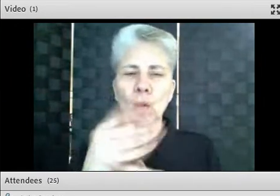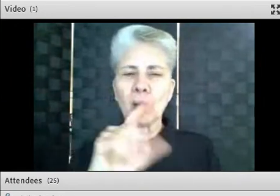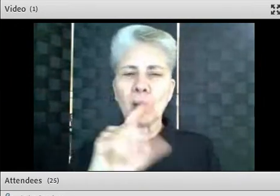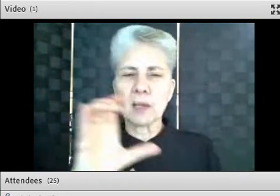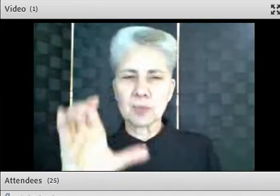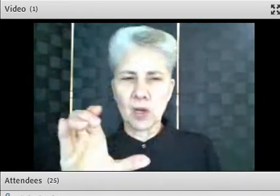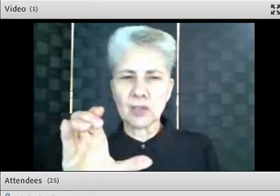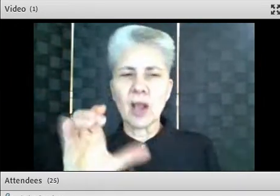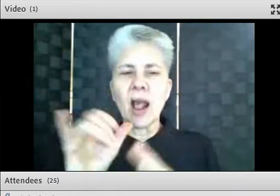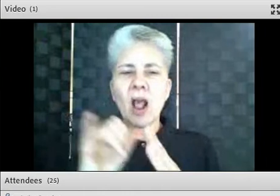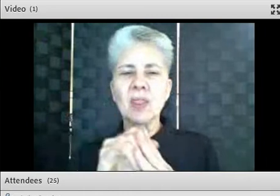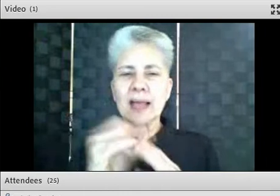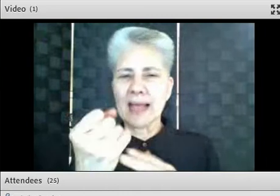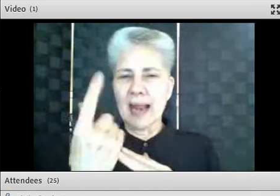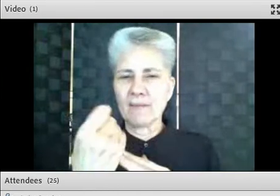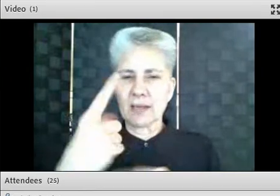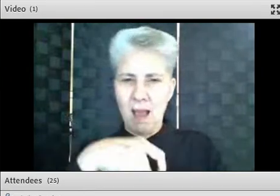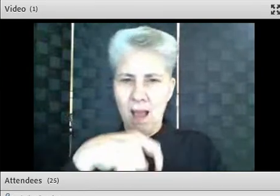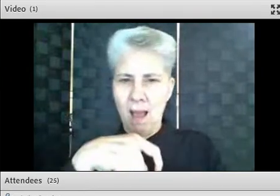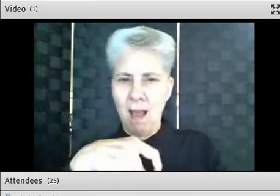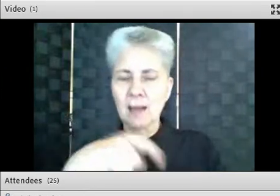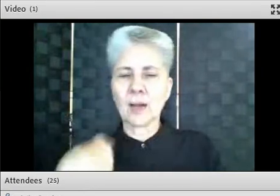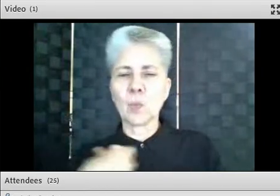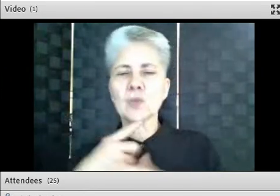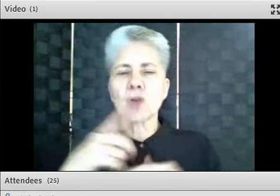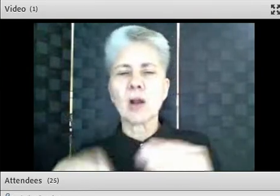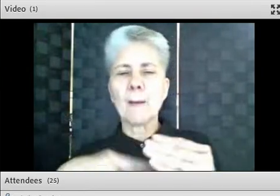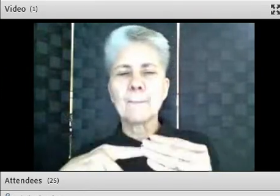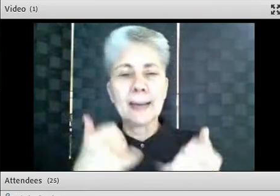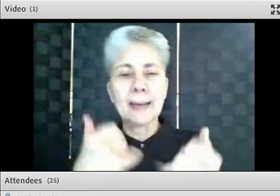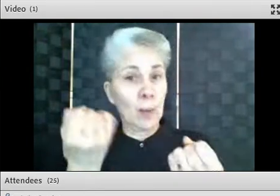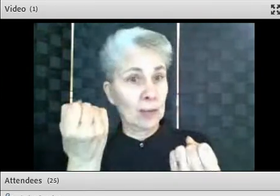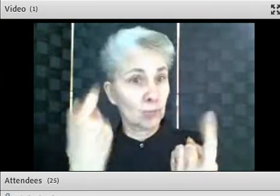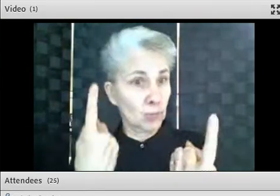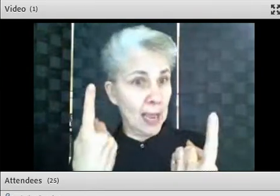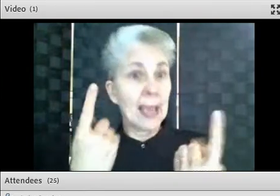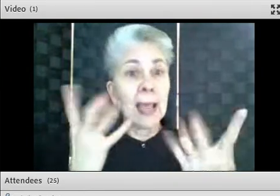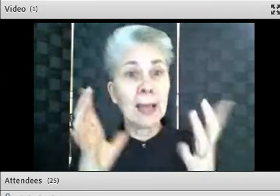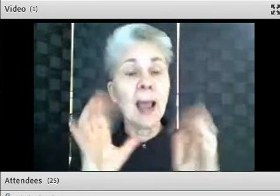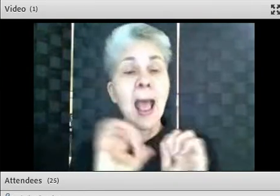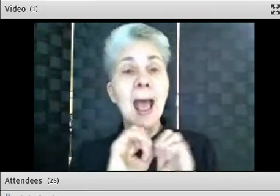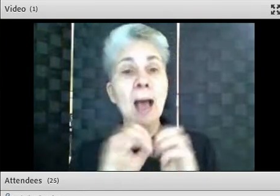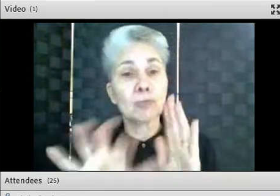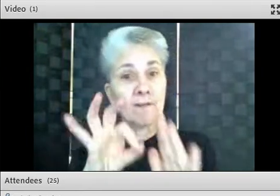through Library of Congress Classification, that's at 11 eastern. We're going to talk about, now that we understand